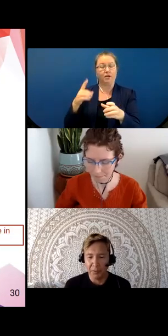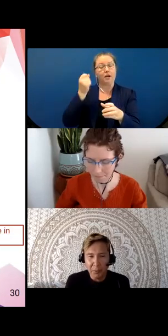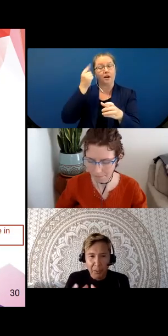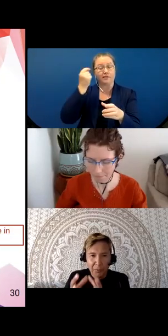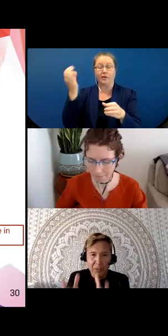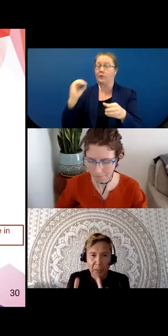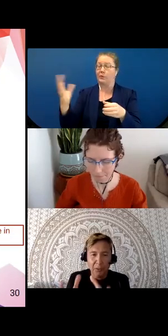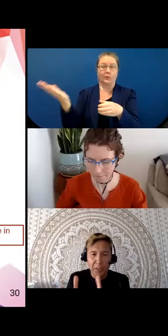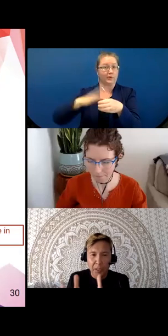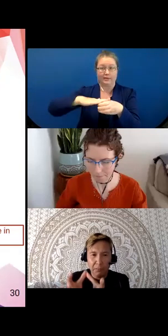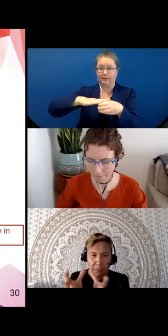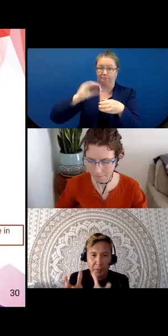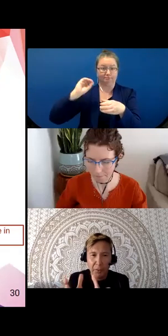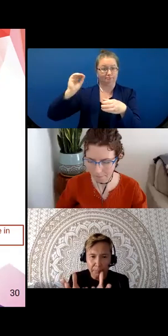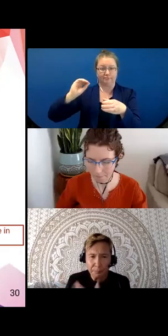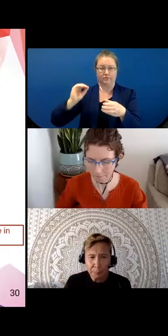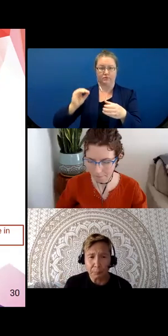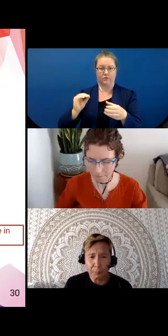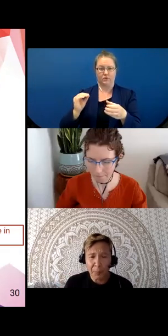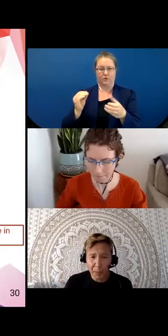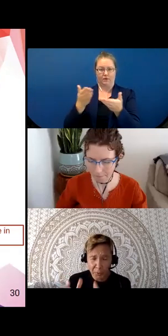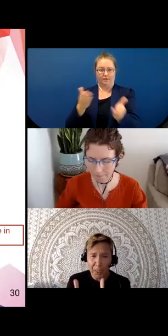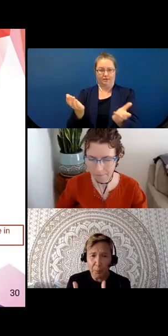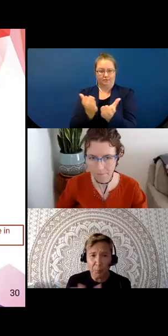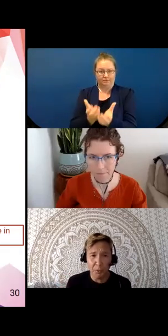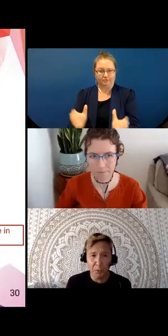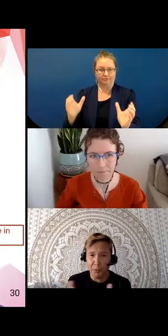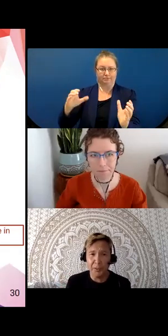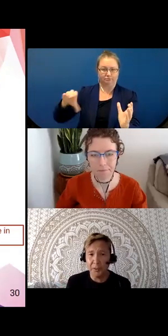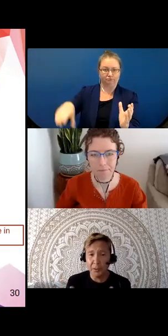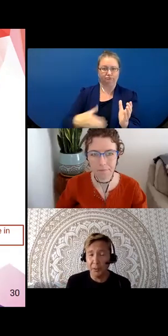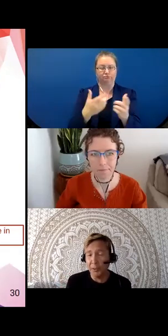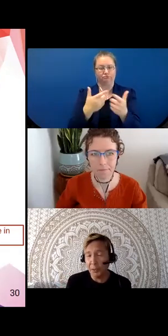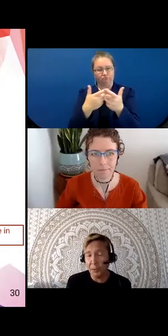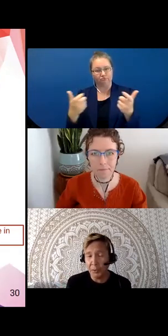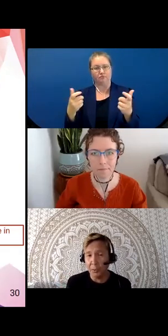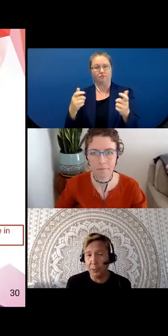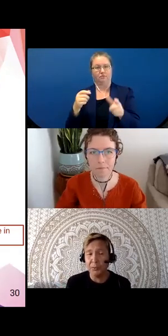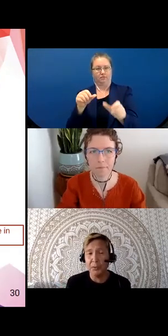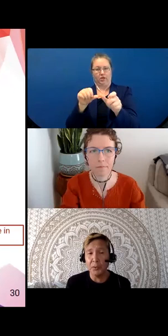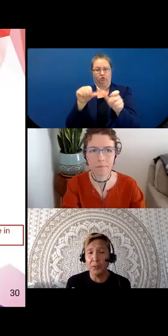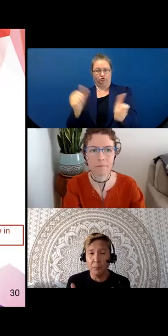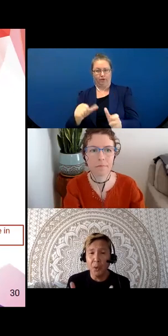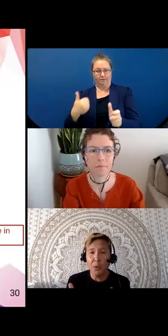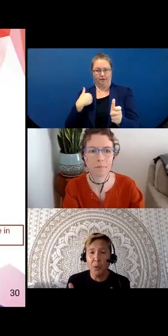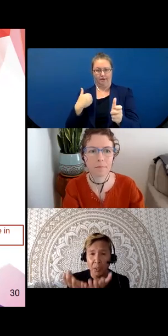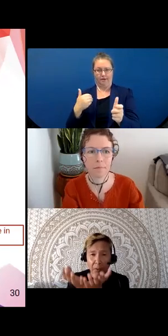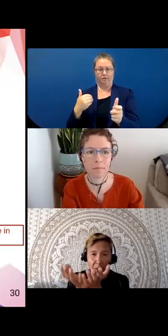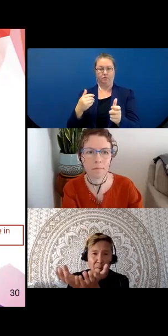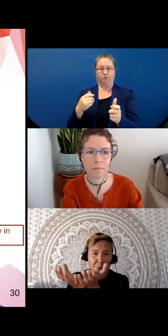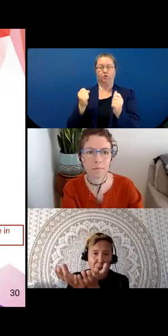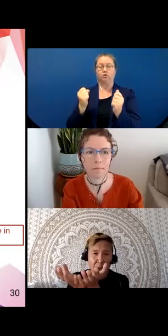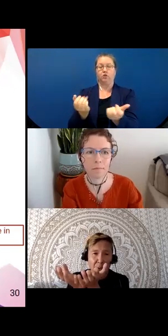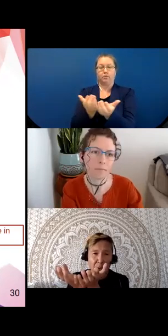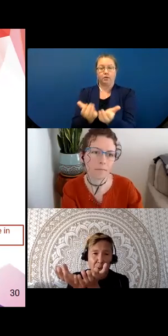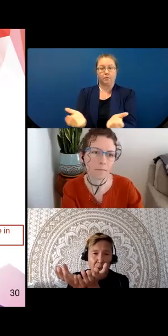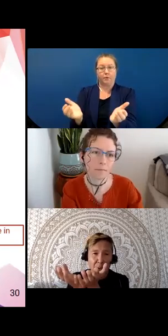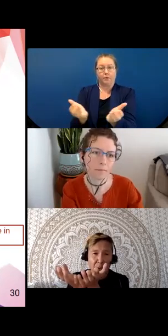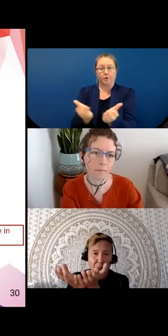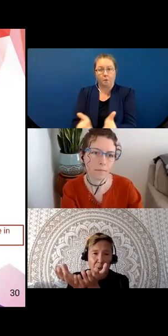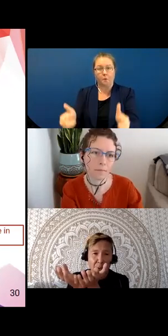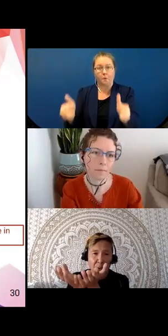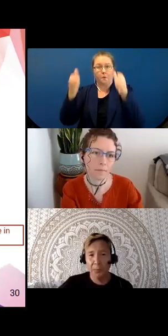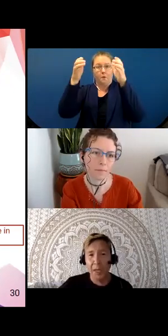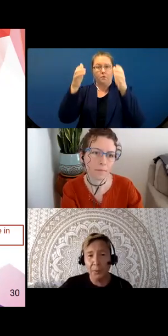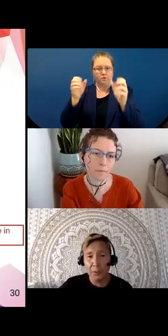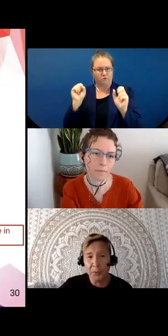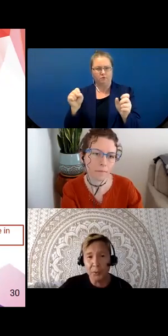kind of container shape, so for instance you can also even a bowl as an example. So those